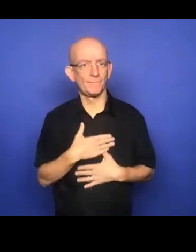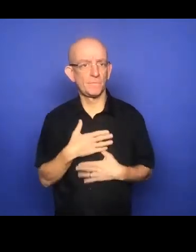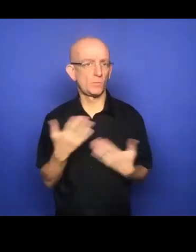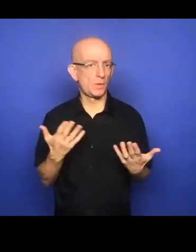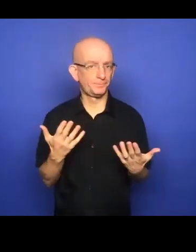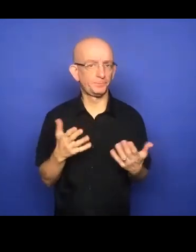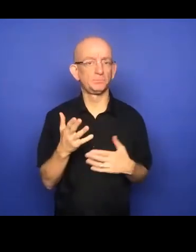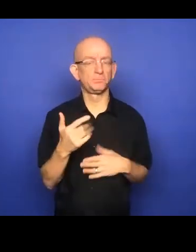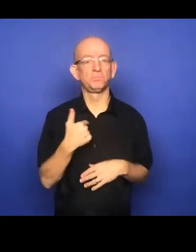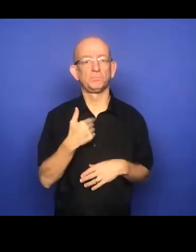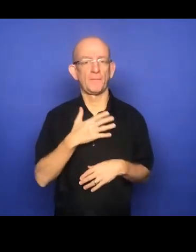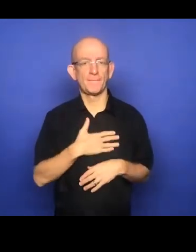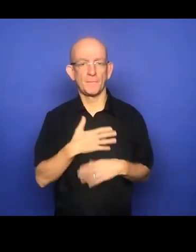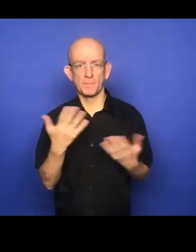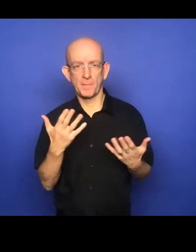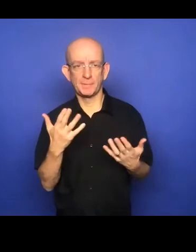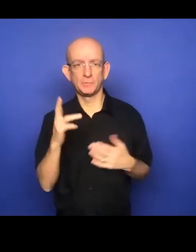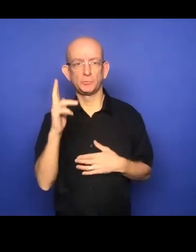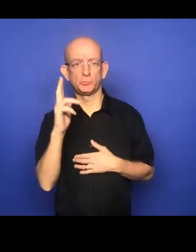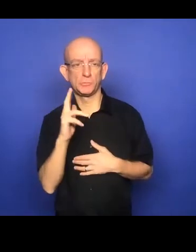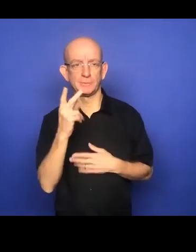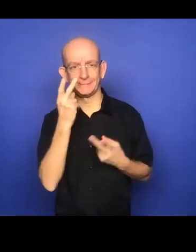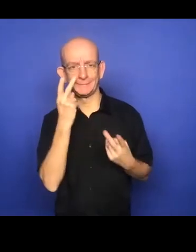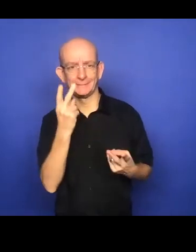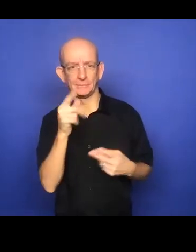like to start,